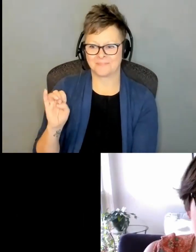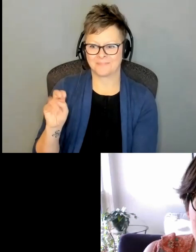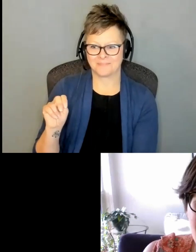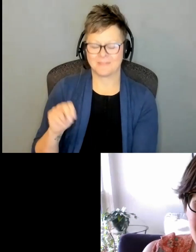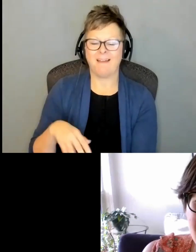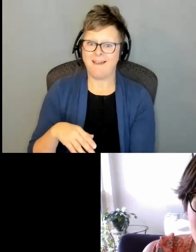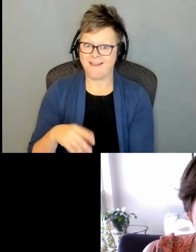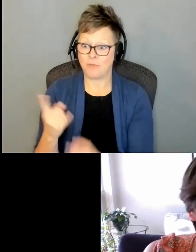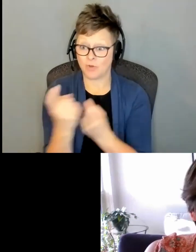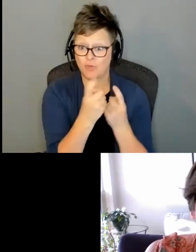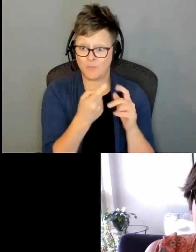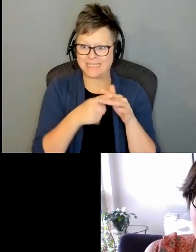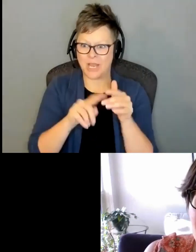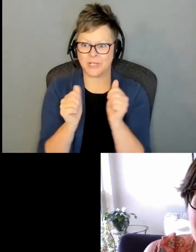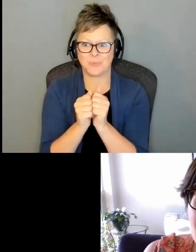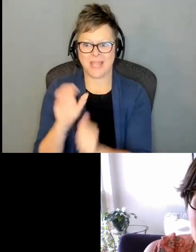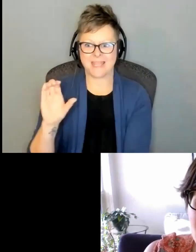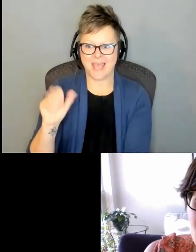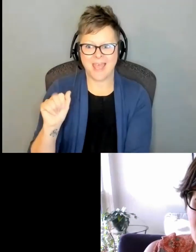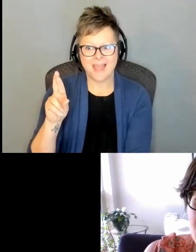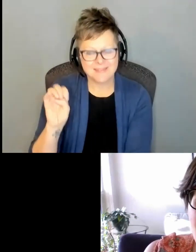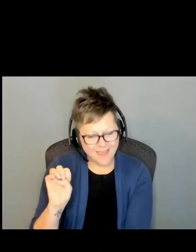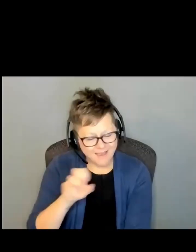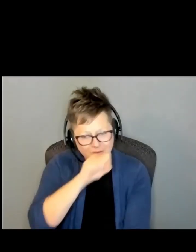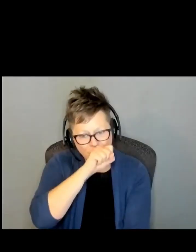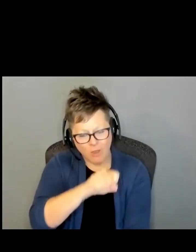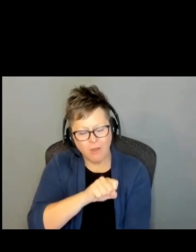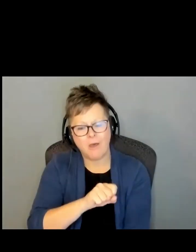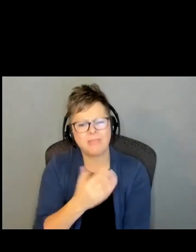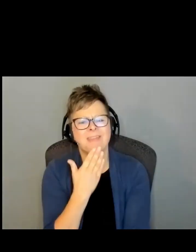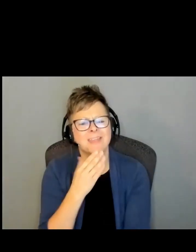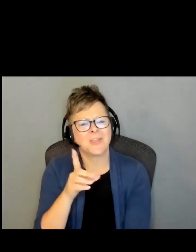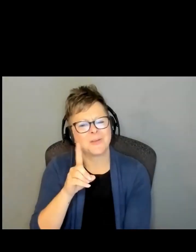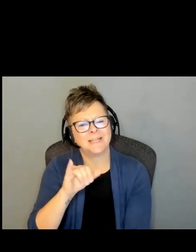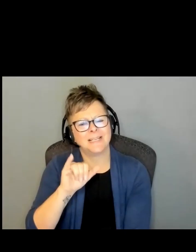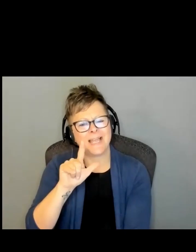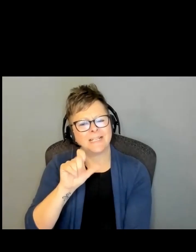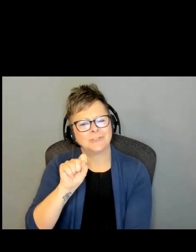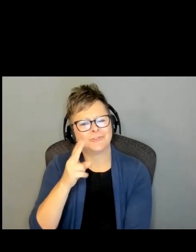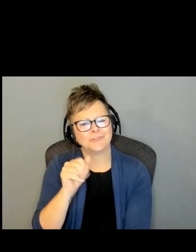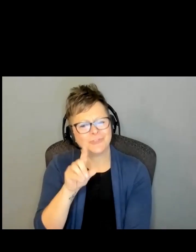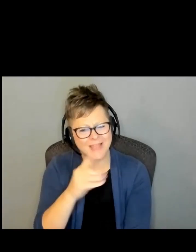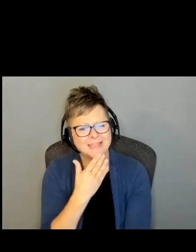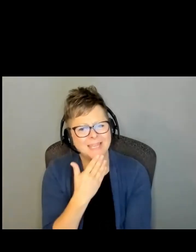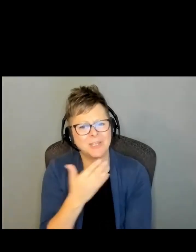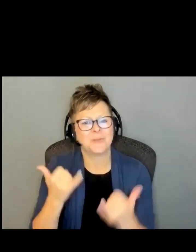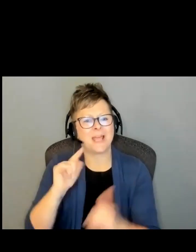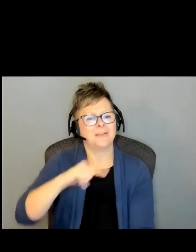Thank you so much for leading the discussion, Dilshad. And I will turn next to Frances or Taryn.